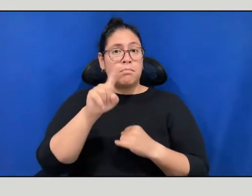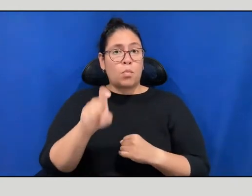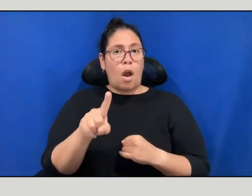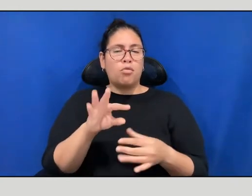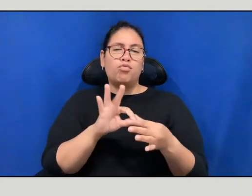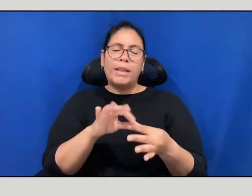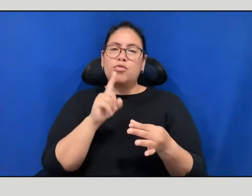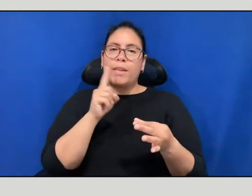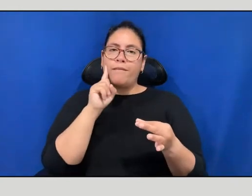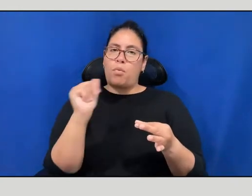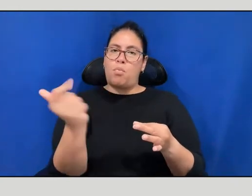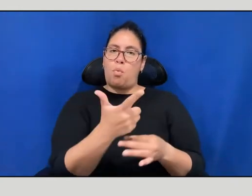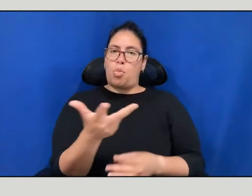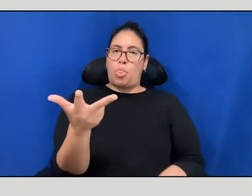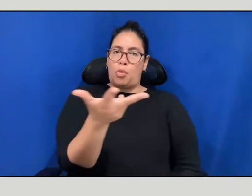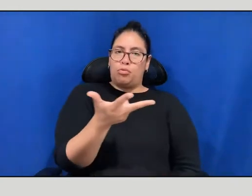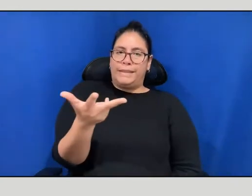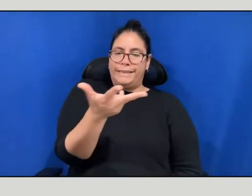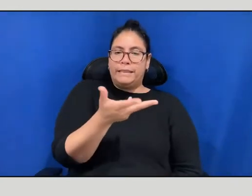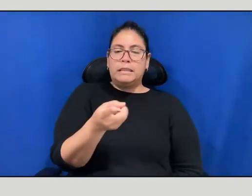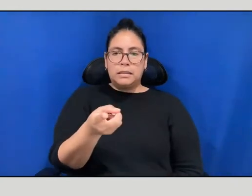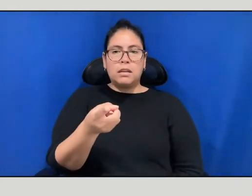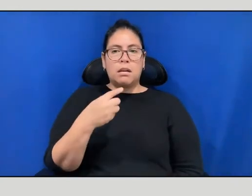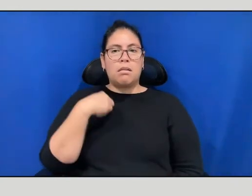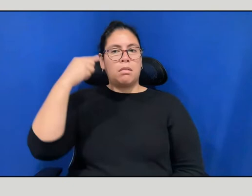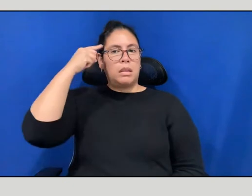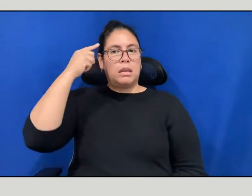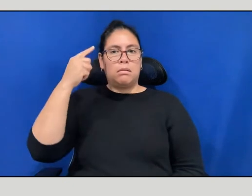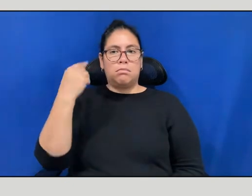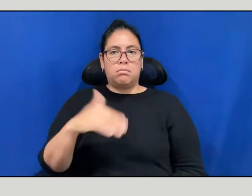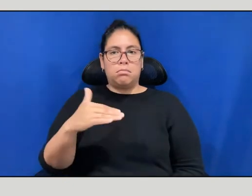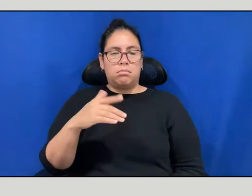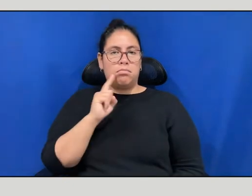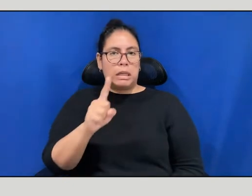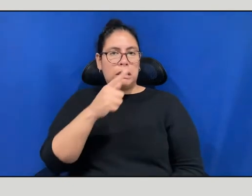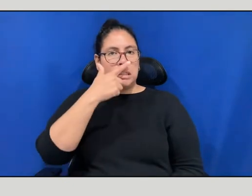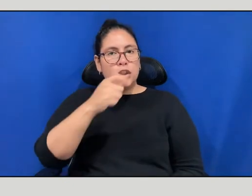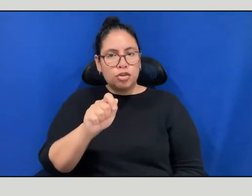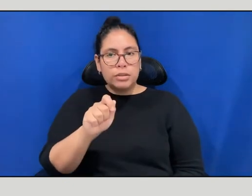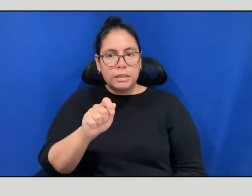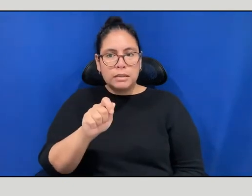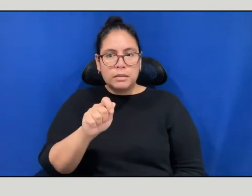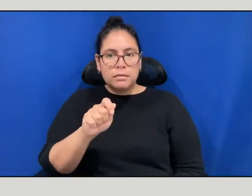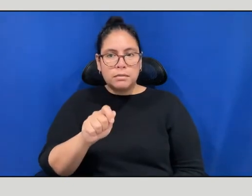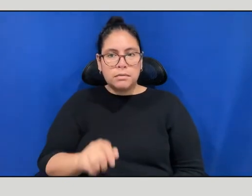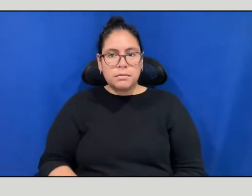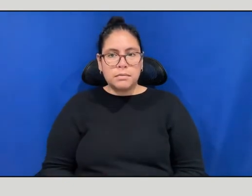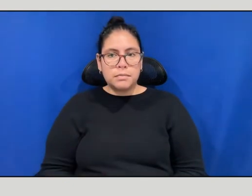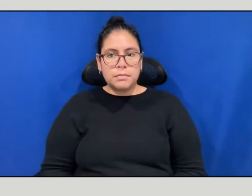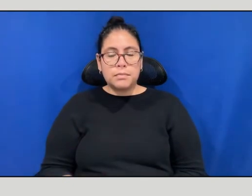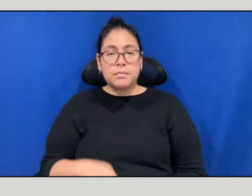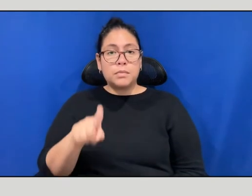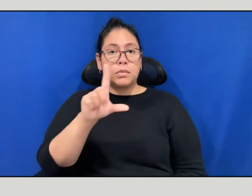that I think is very, very interesting. In the 2020 census, the percentage of Puerto Ricans